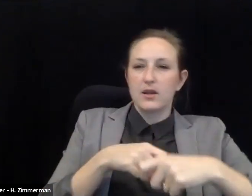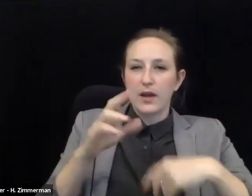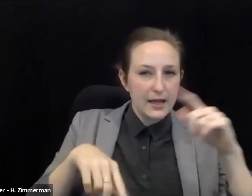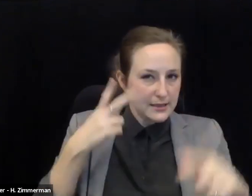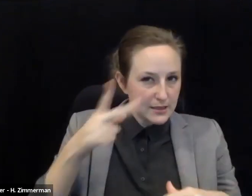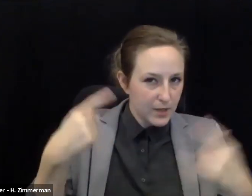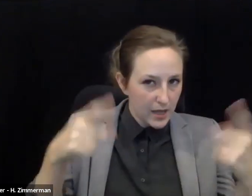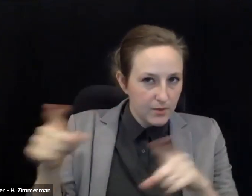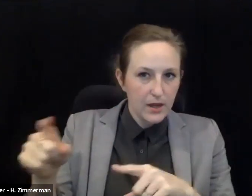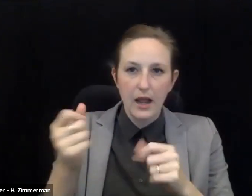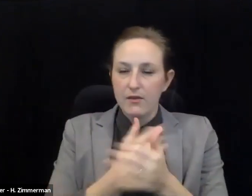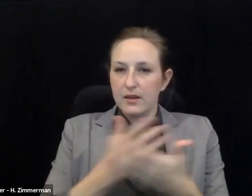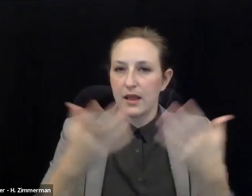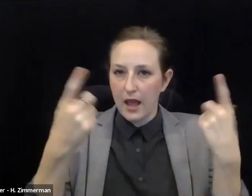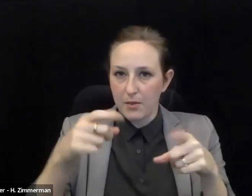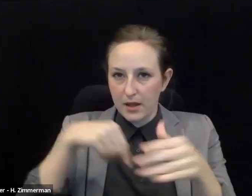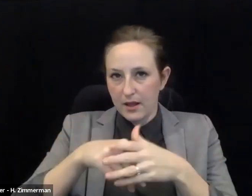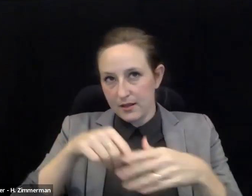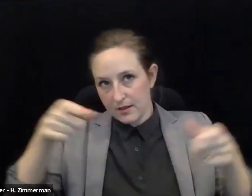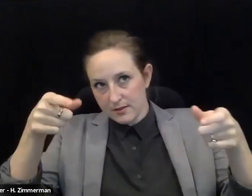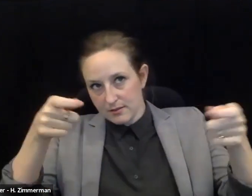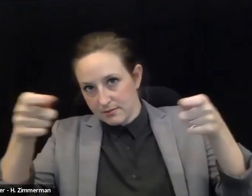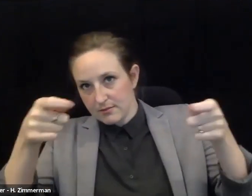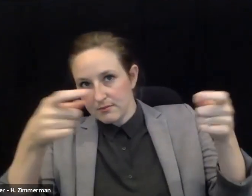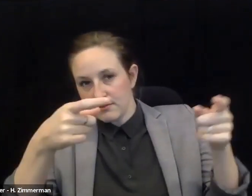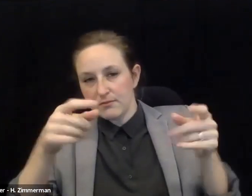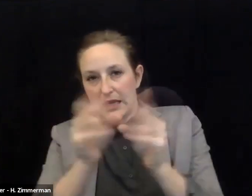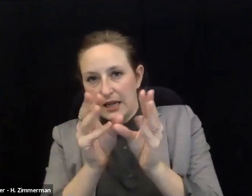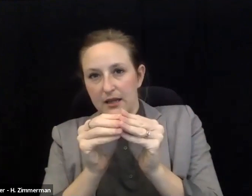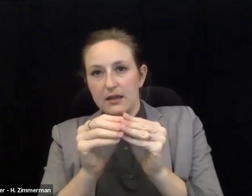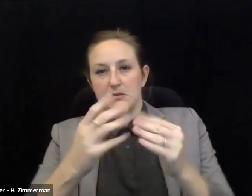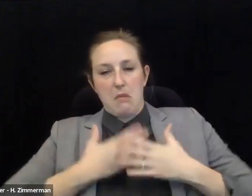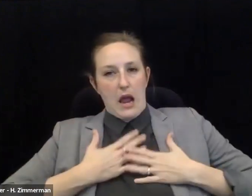all my responsibility, except the bad things. Those are Monica's responsibility, however.